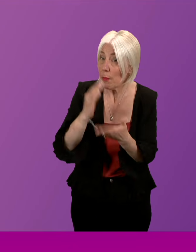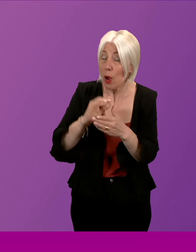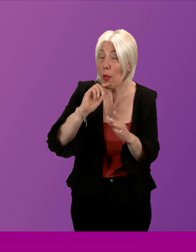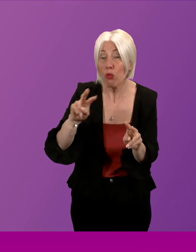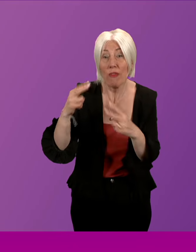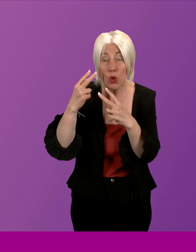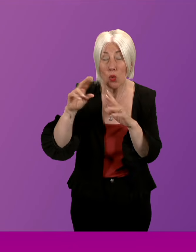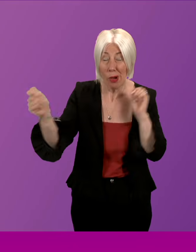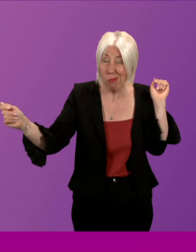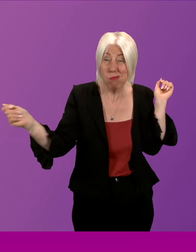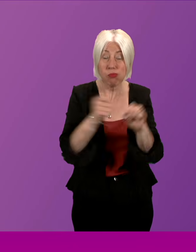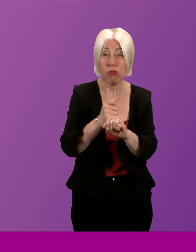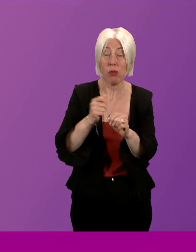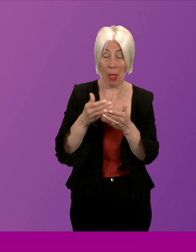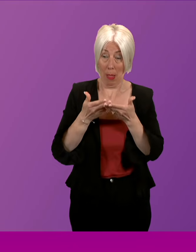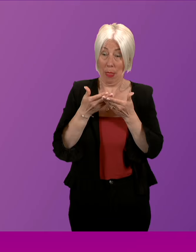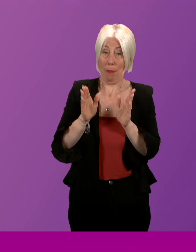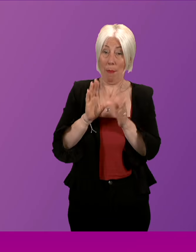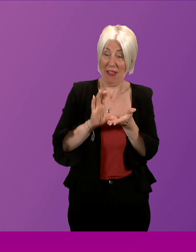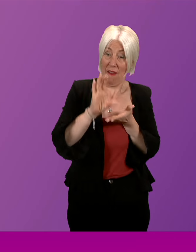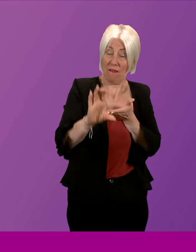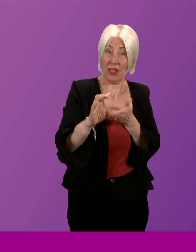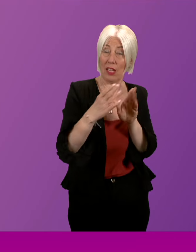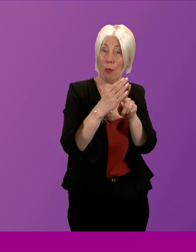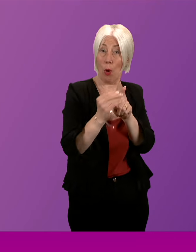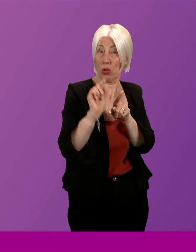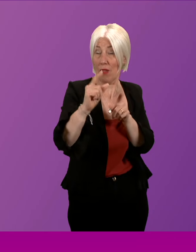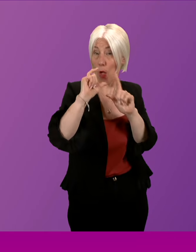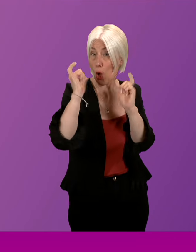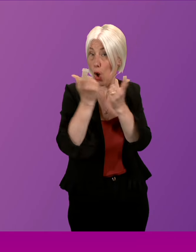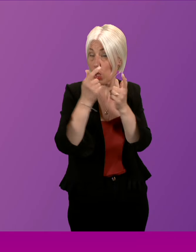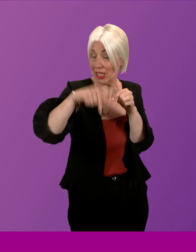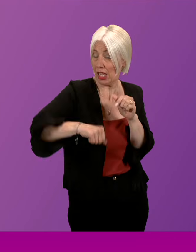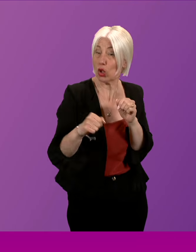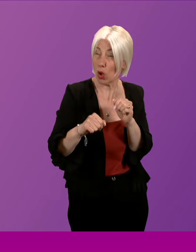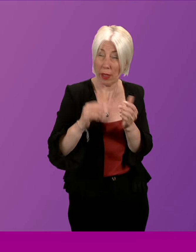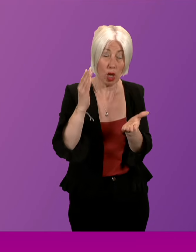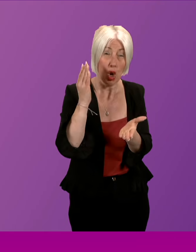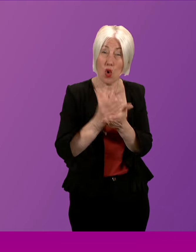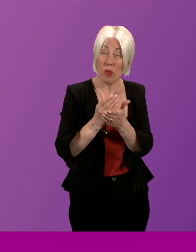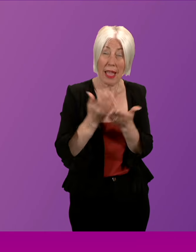overhaul the public funding model for Scotland’s colleges, which is so clearly unfit for purpose?